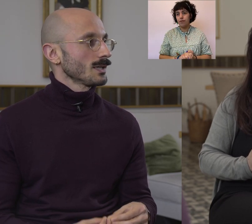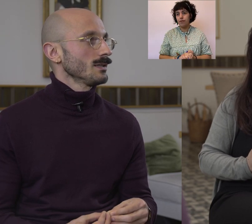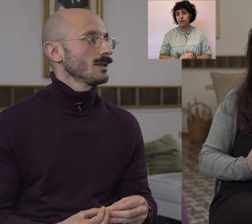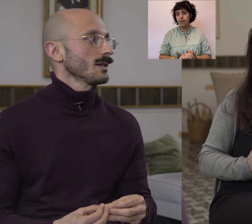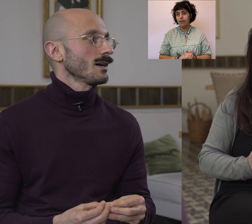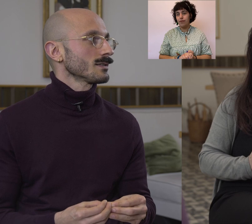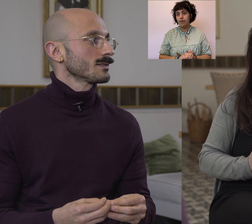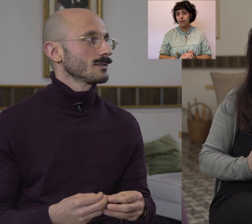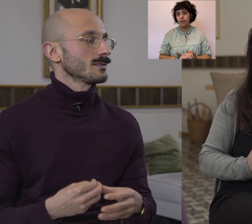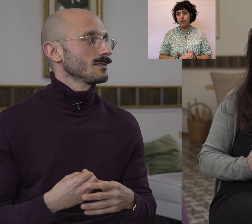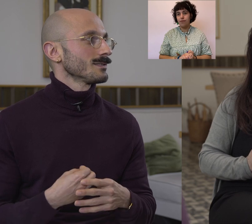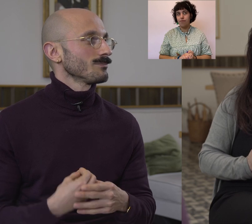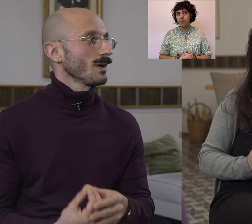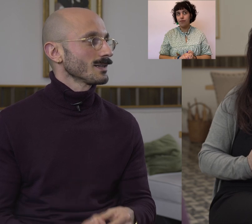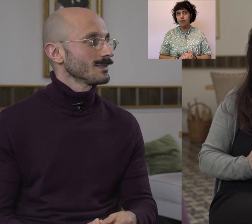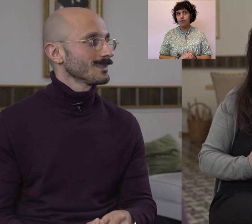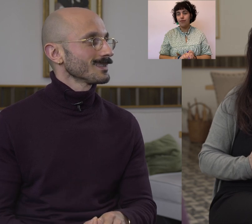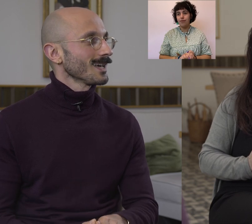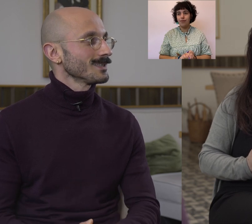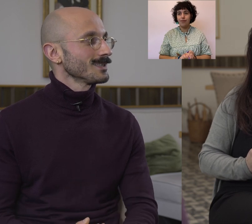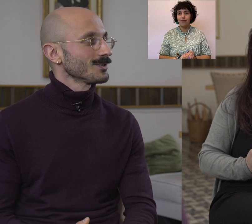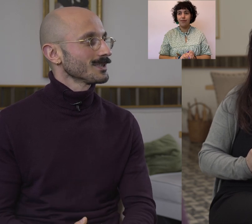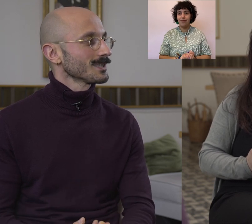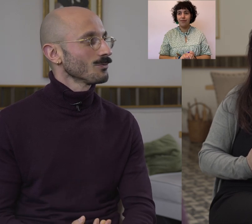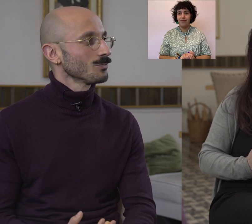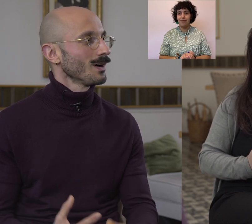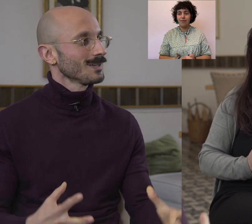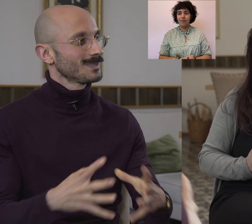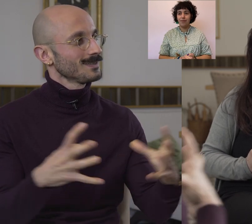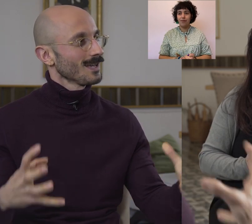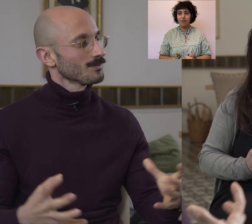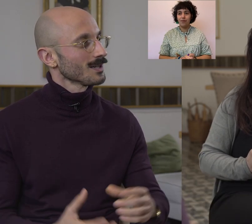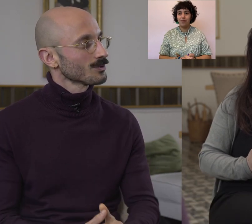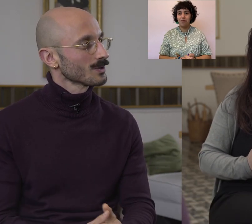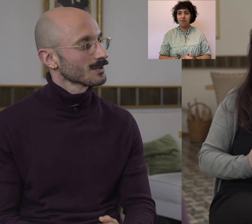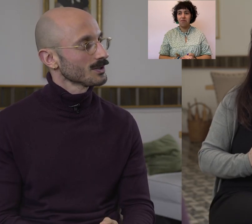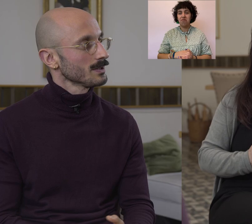So now maybe you can get away from the feeling of self-defense.